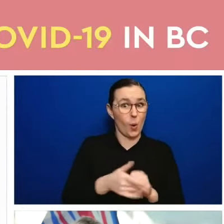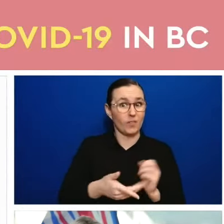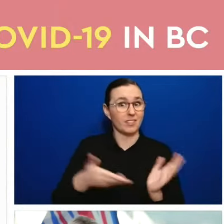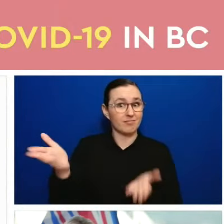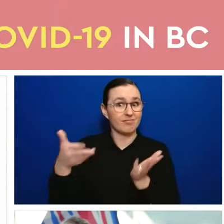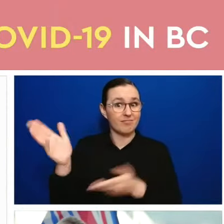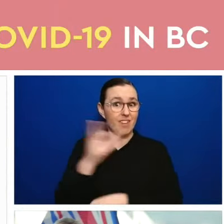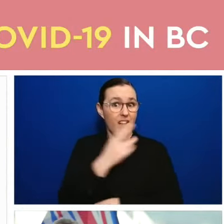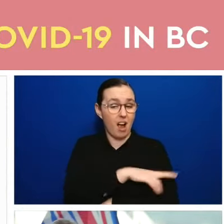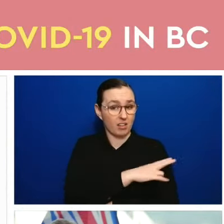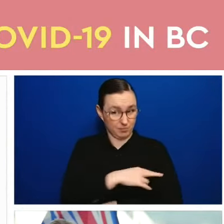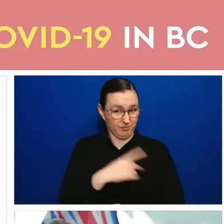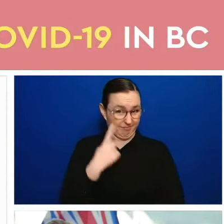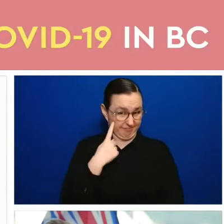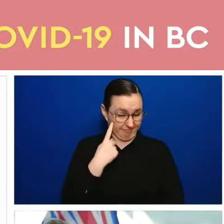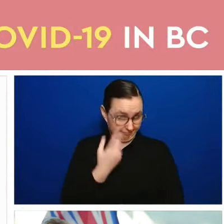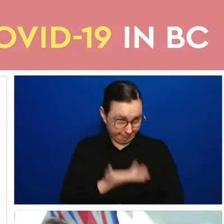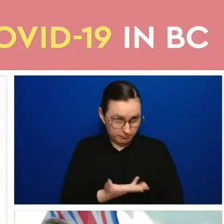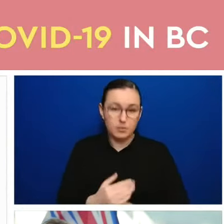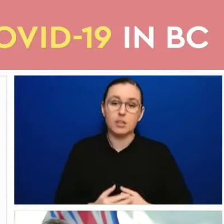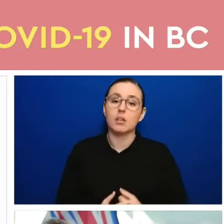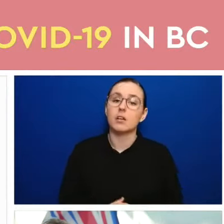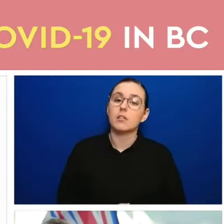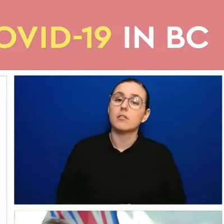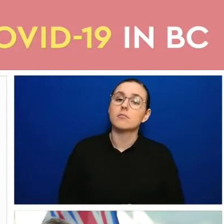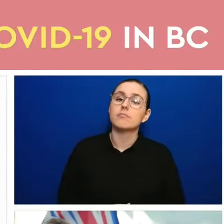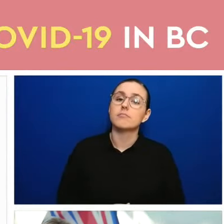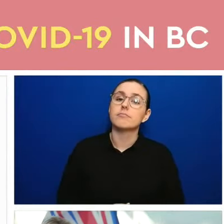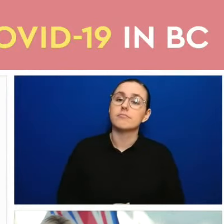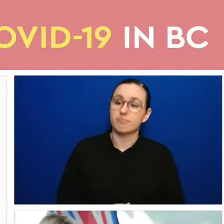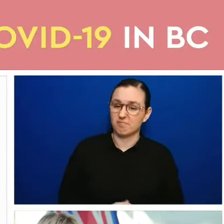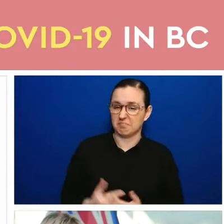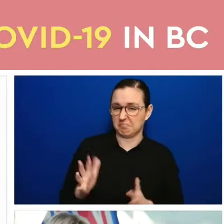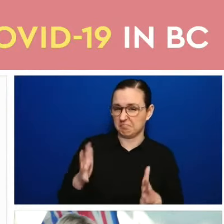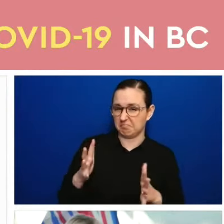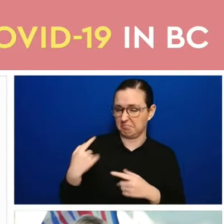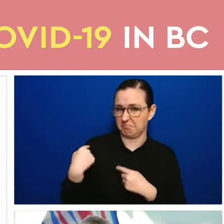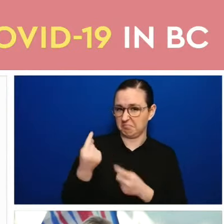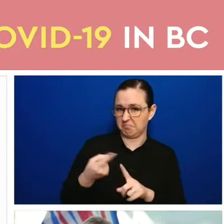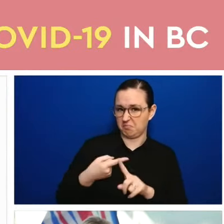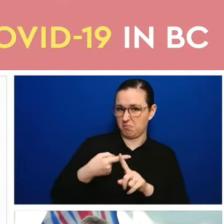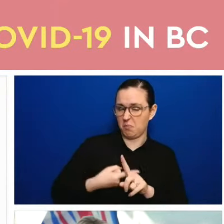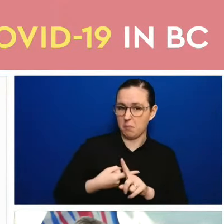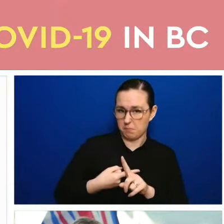to date. What we have seen in terms of hospitalizations.